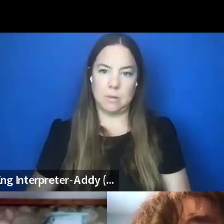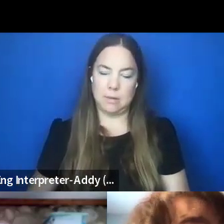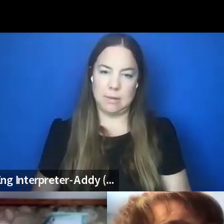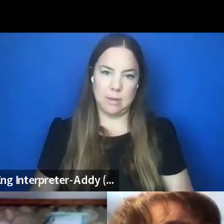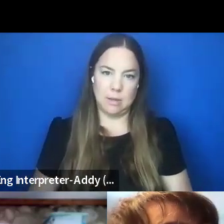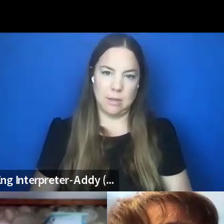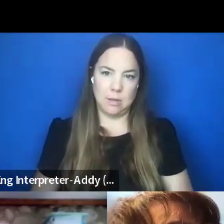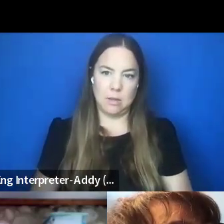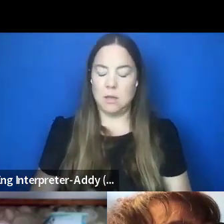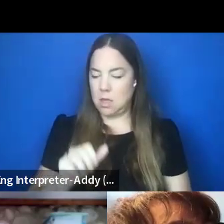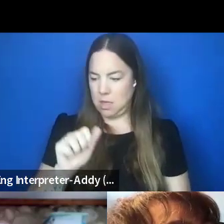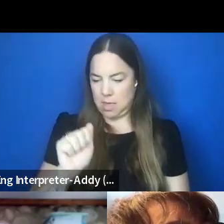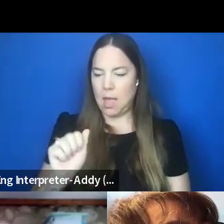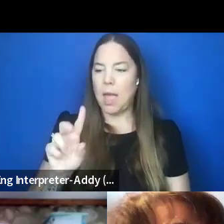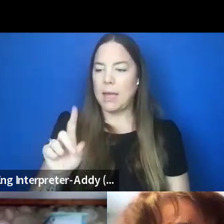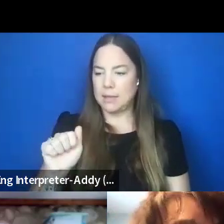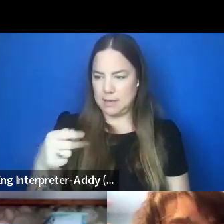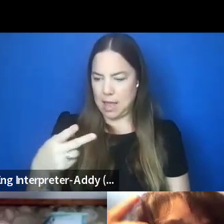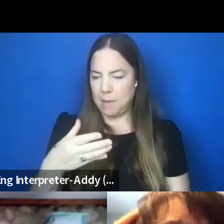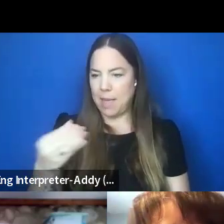Adeleigh Belyeu: adap. And Adeleigh Belyeu: you said.